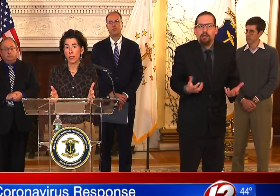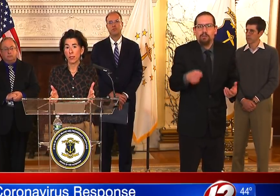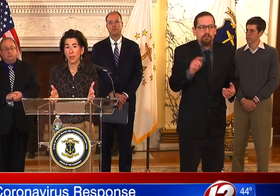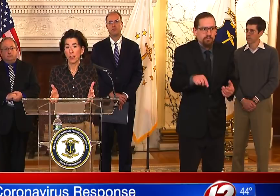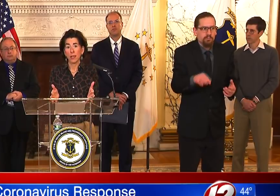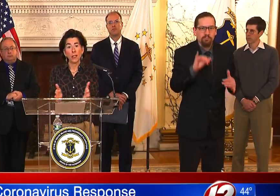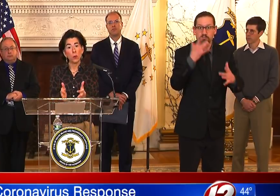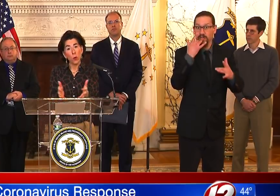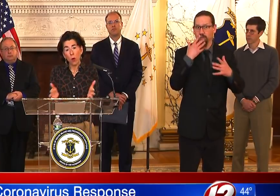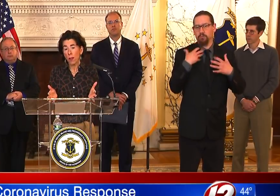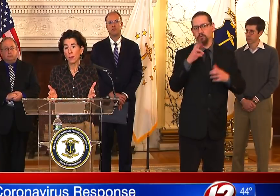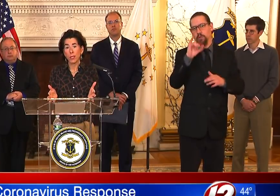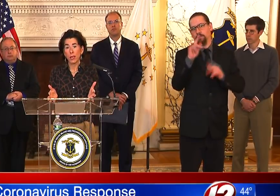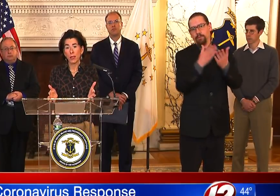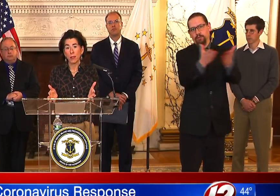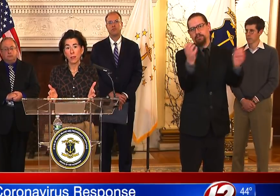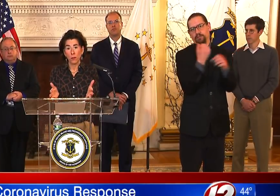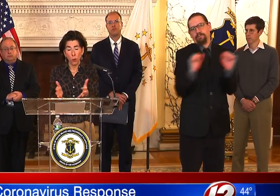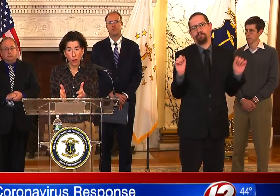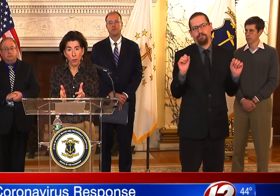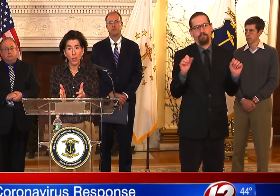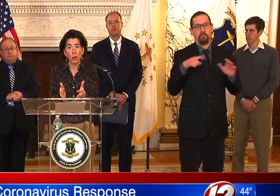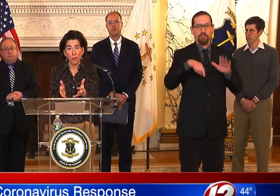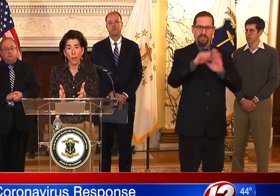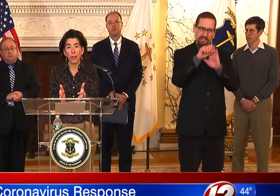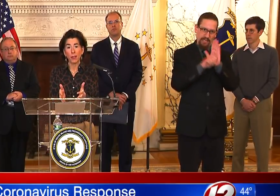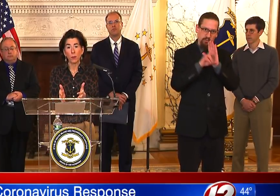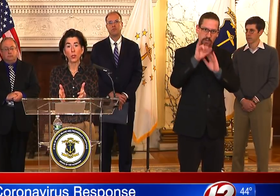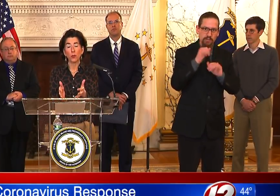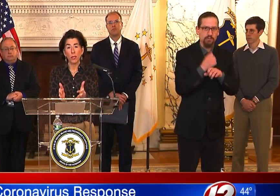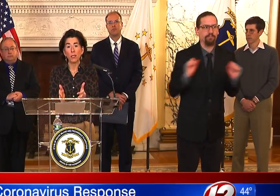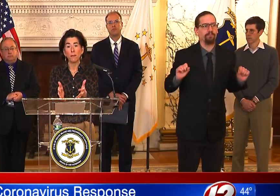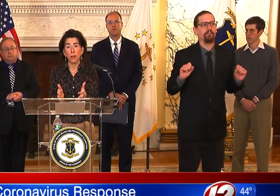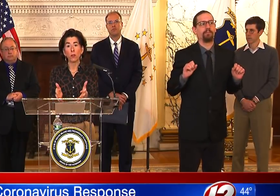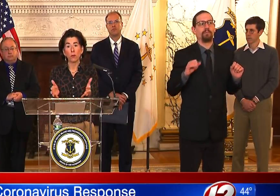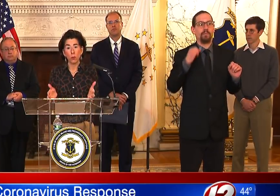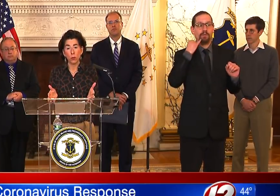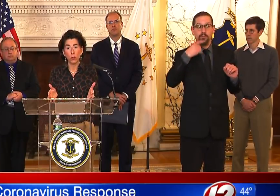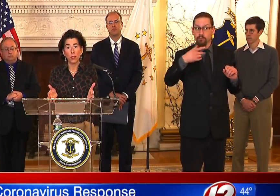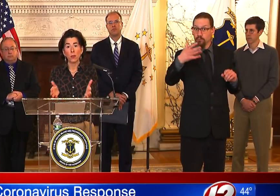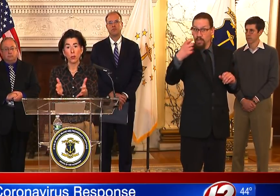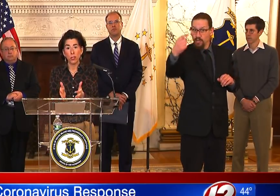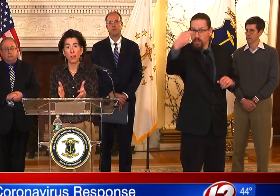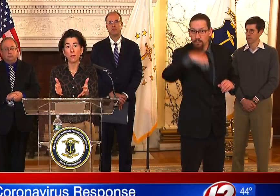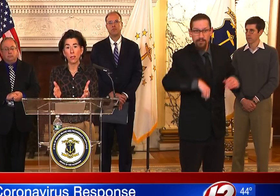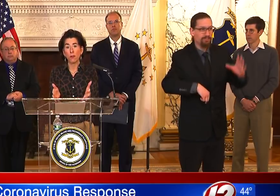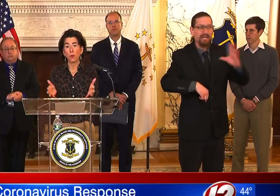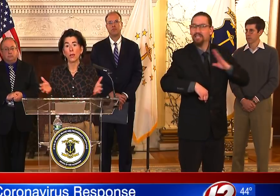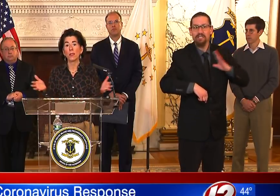FOR THE BOTH CART -- FOR THE MOST PART, PEOPLE ARE PULLING OVER AND ARE GRATEFUL. THEY WANT TO BE HERE SAFELY.